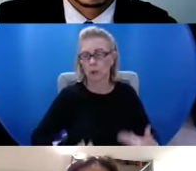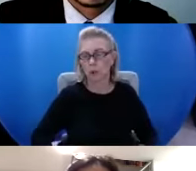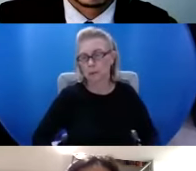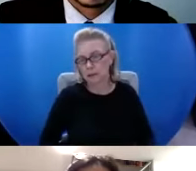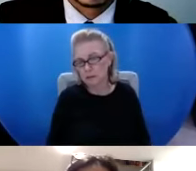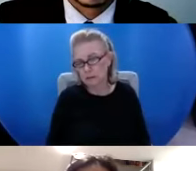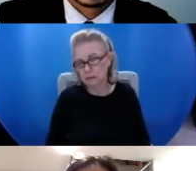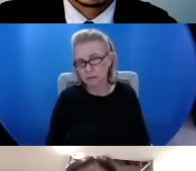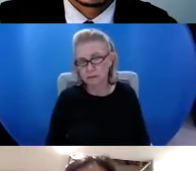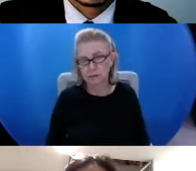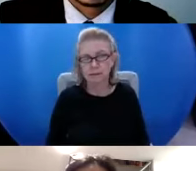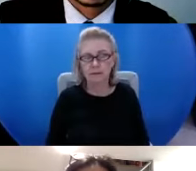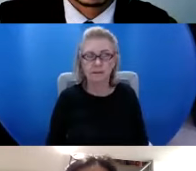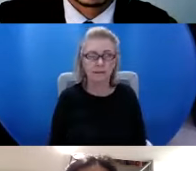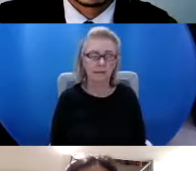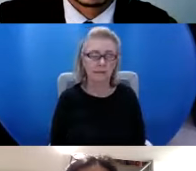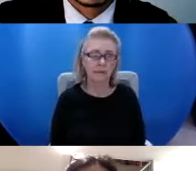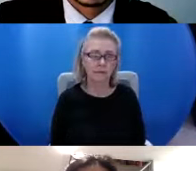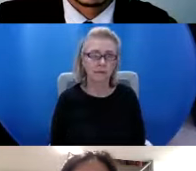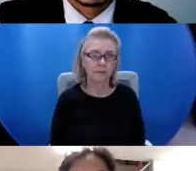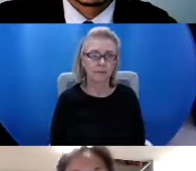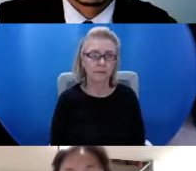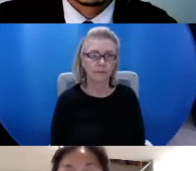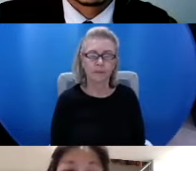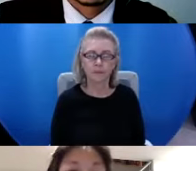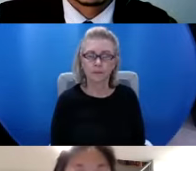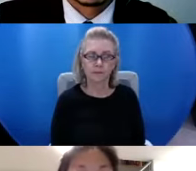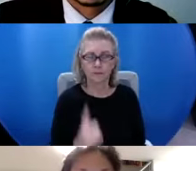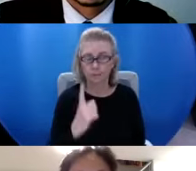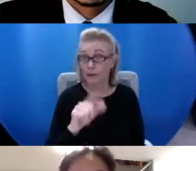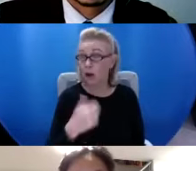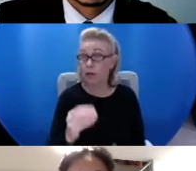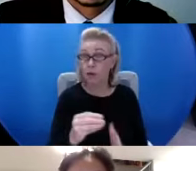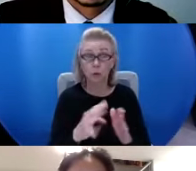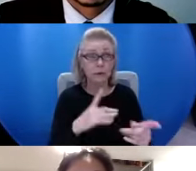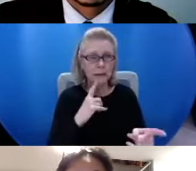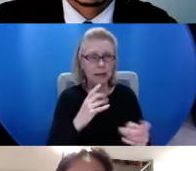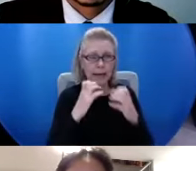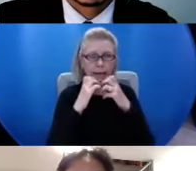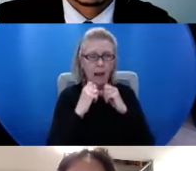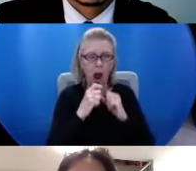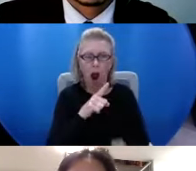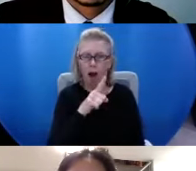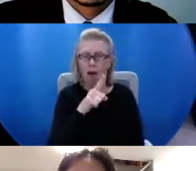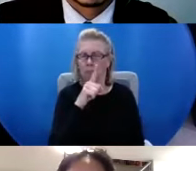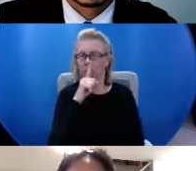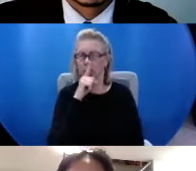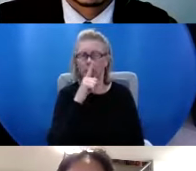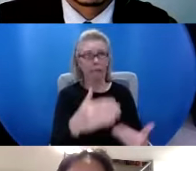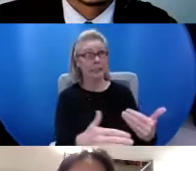And finally, one other student said care does not mean easier coursework but rather